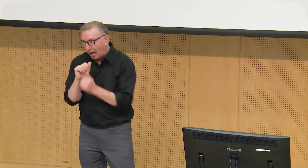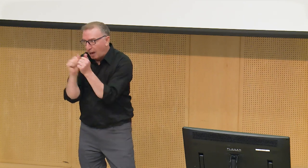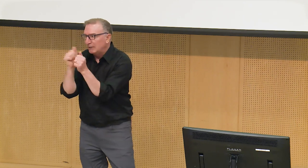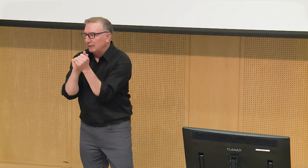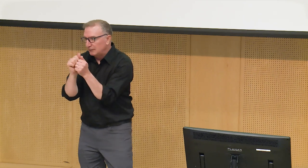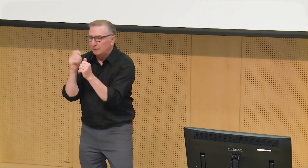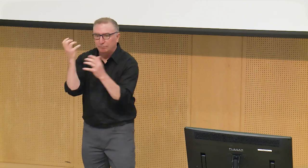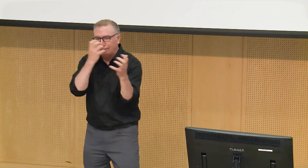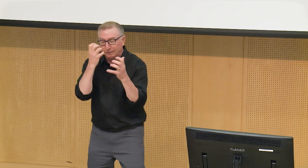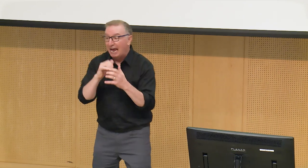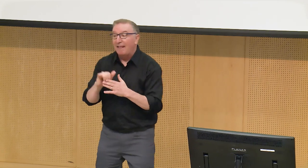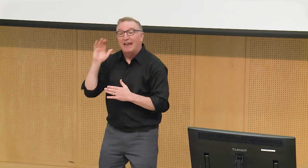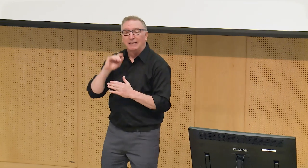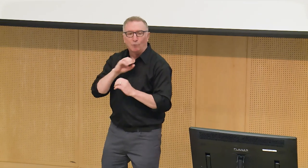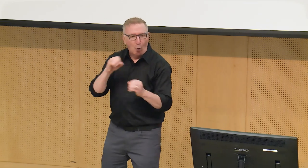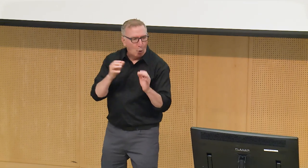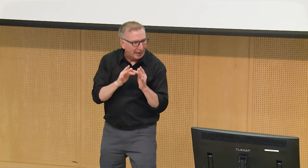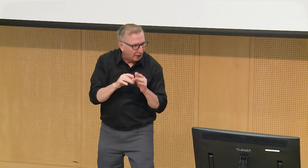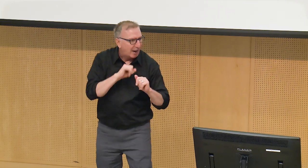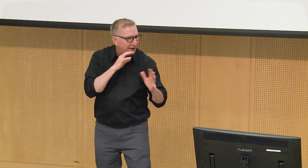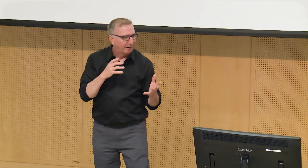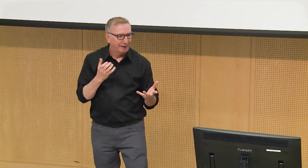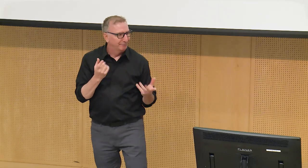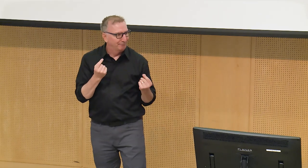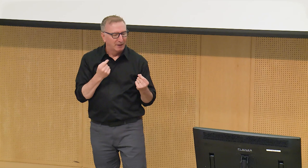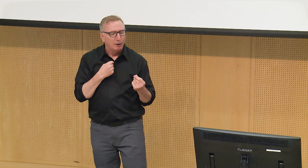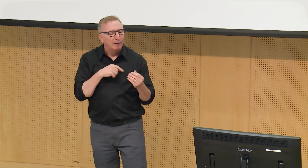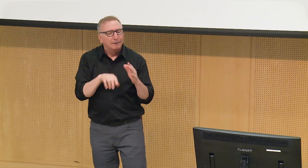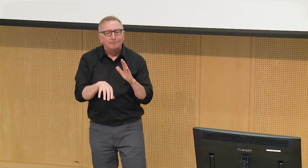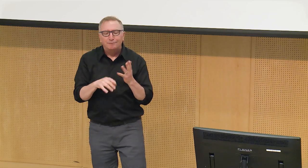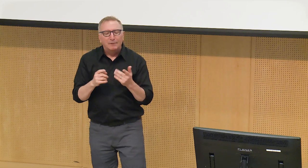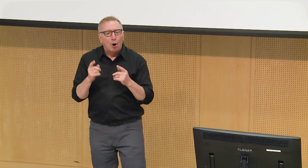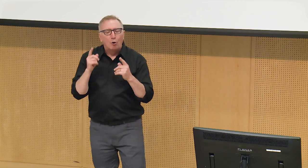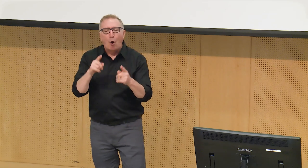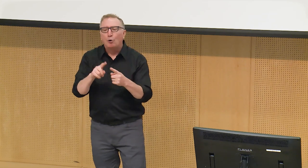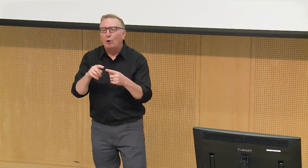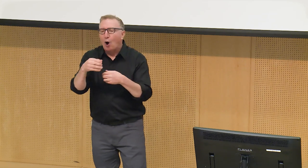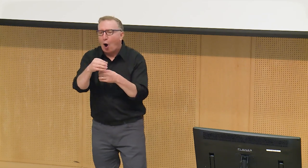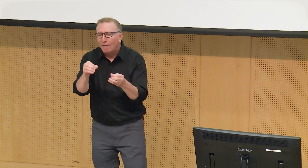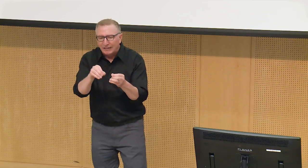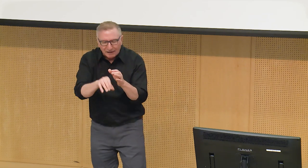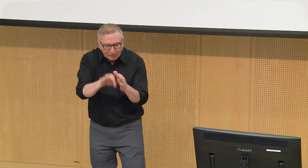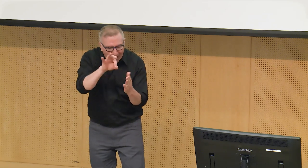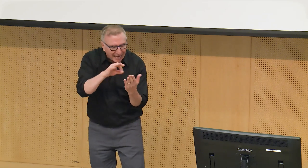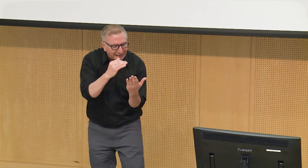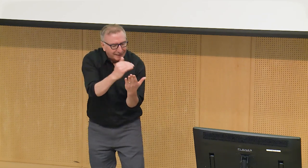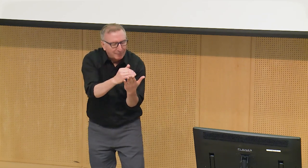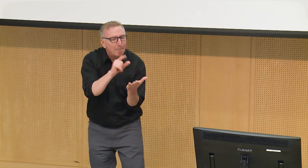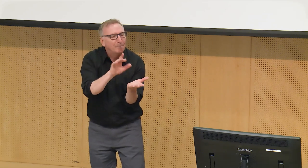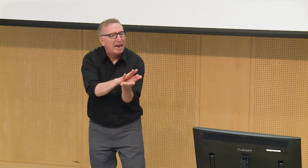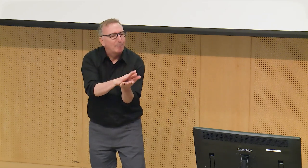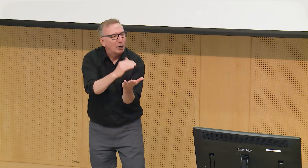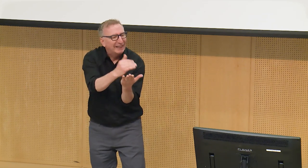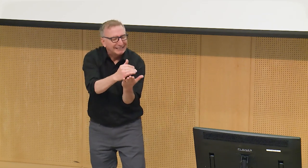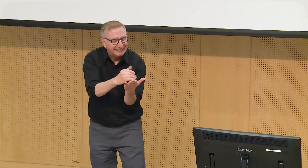It's very competitive. There was no internet at that time, too, so, I had to go to the office,